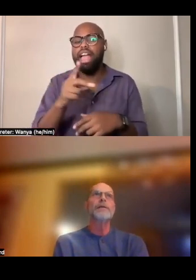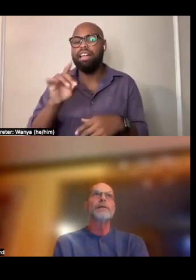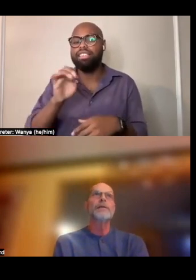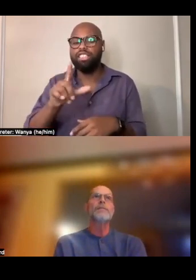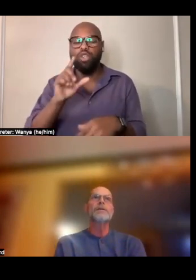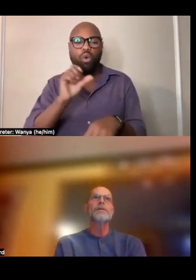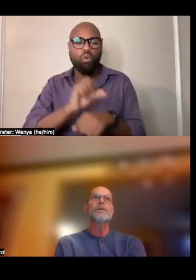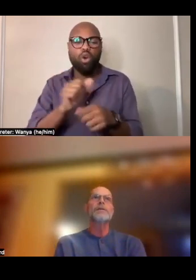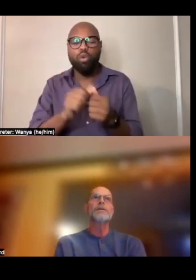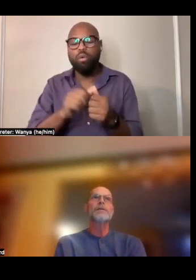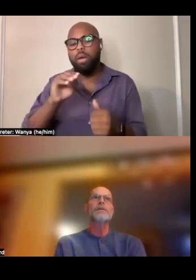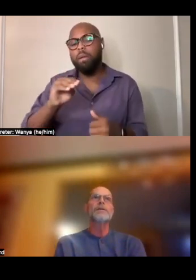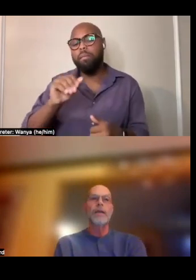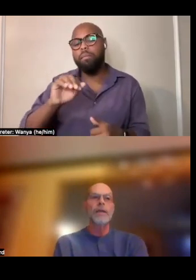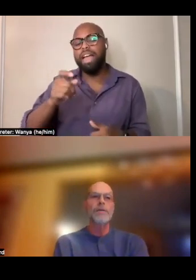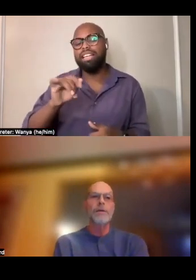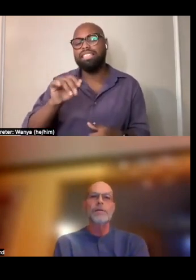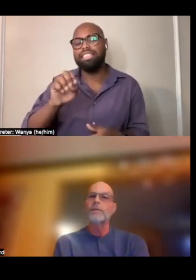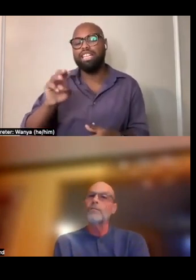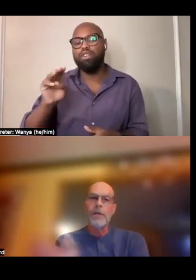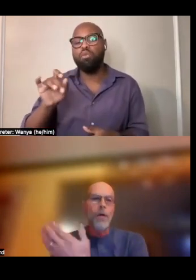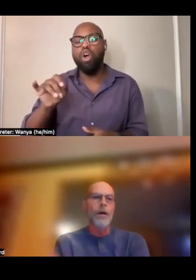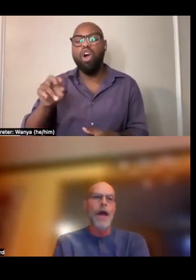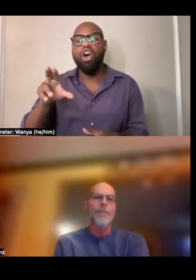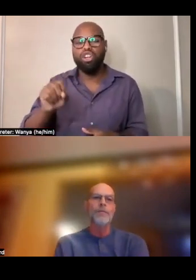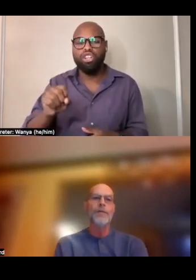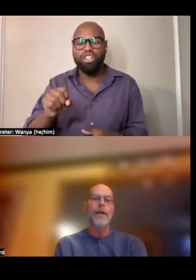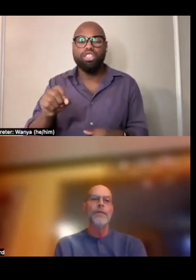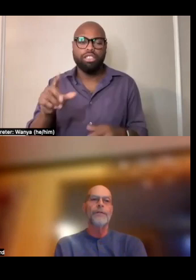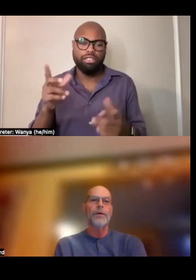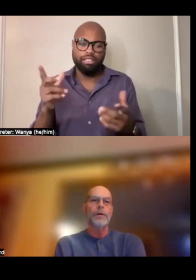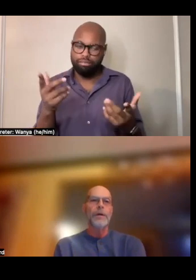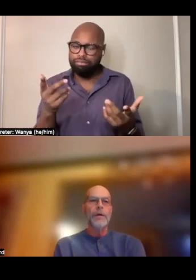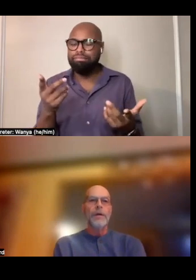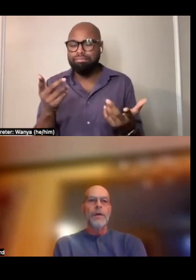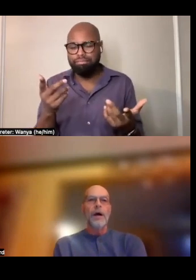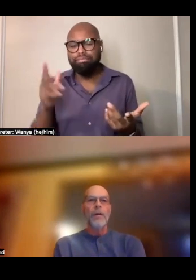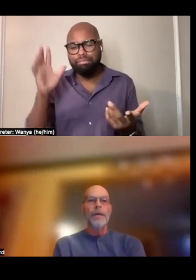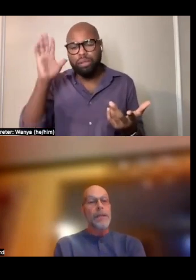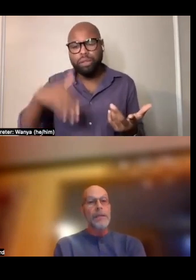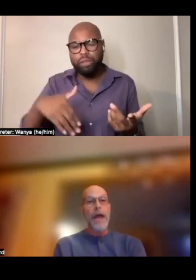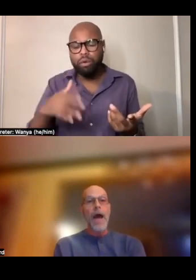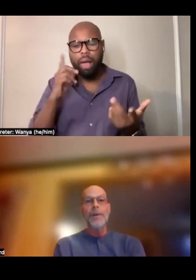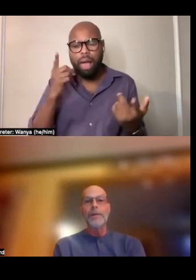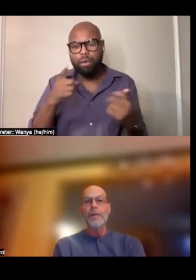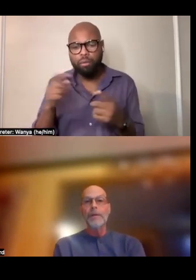get some significant stuff done and it just we know what happened with that effort. It didn't happen.